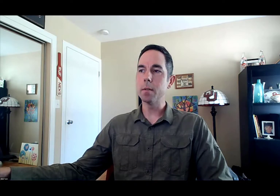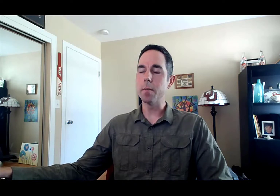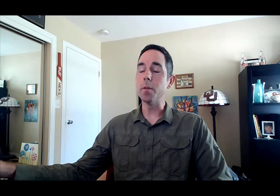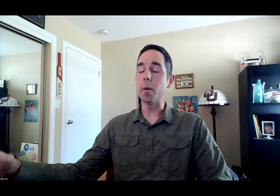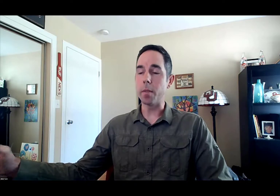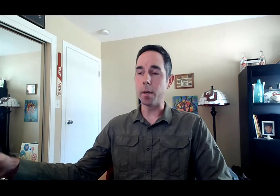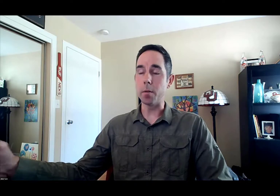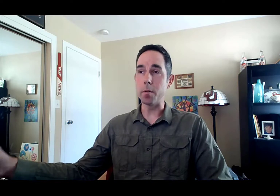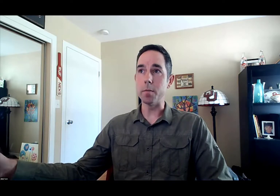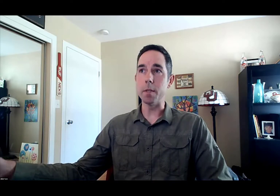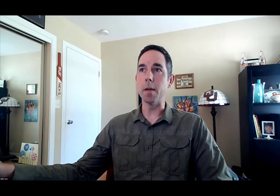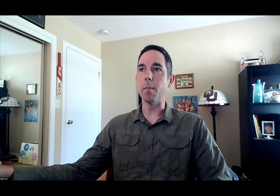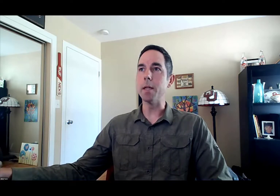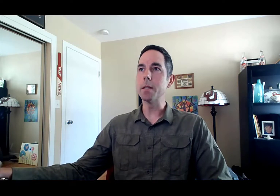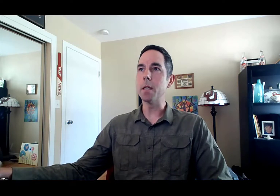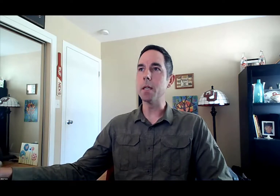if you're doing with an inclusive design mindset.